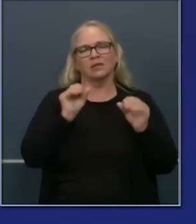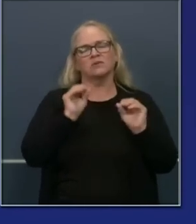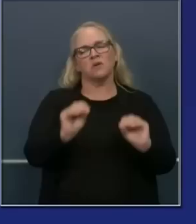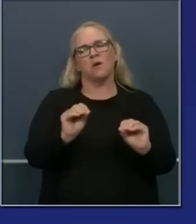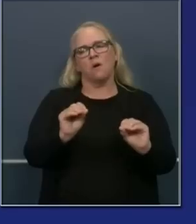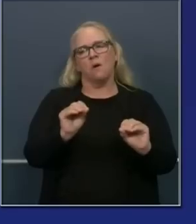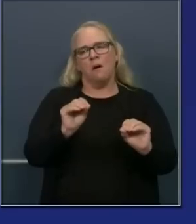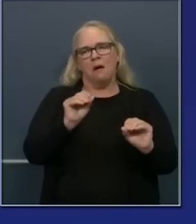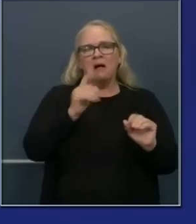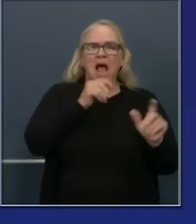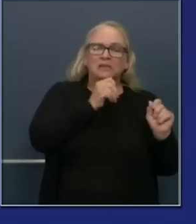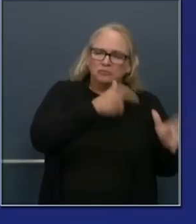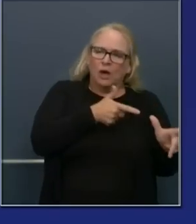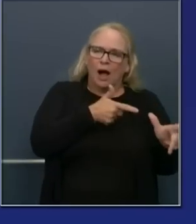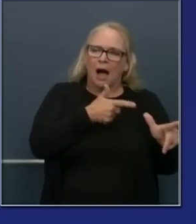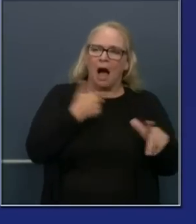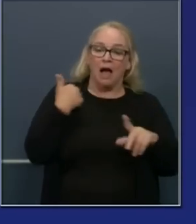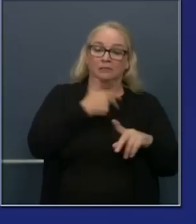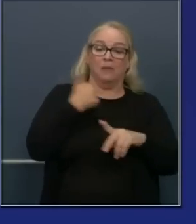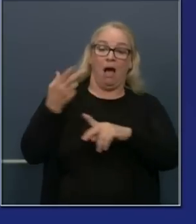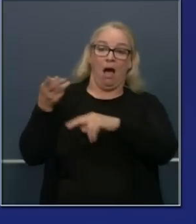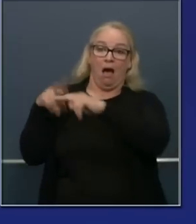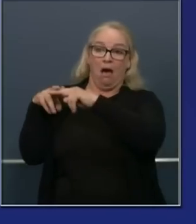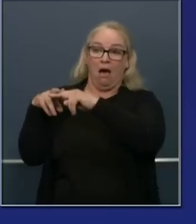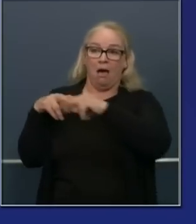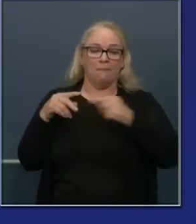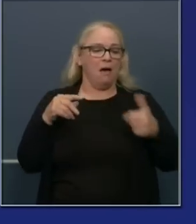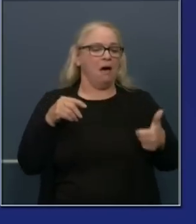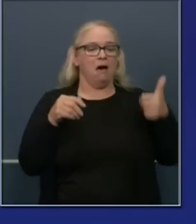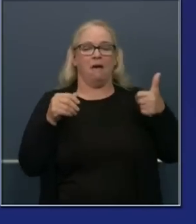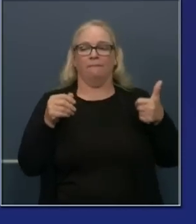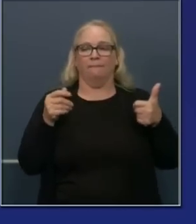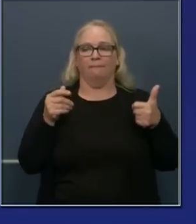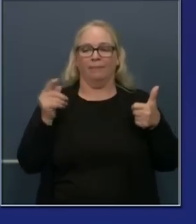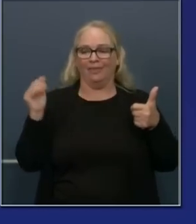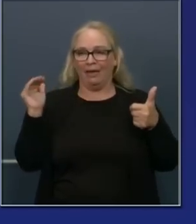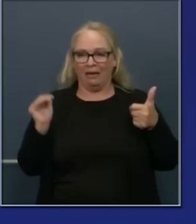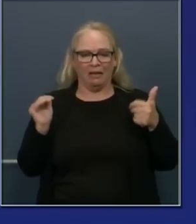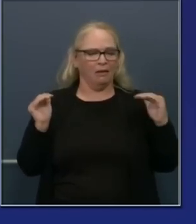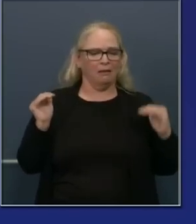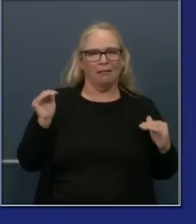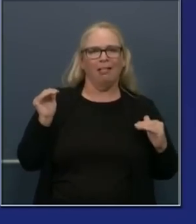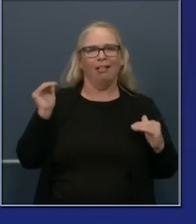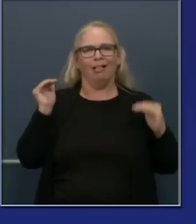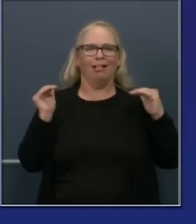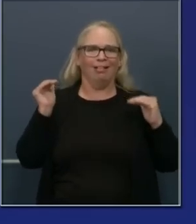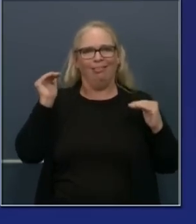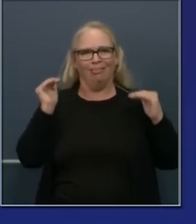12% INCREASE IN ICU ADMISSIONS OVER 14 DAY PERIOD. NOT SURPRISING,